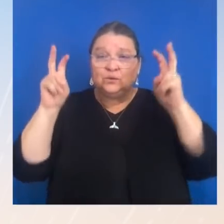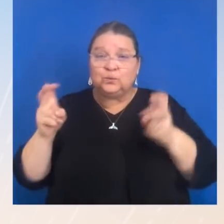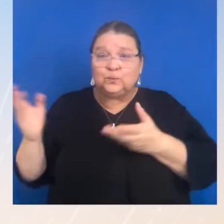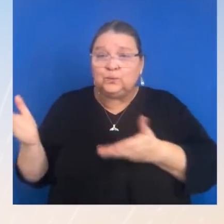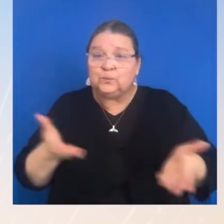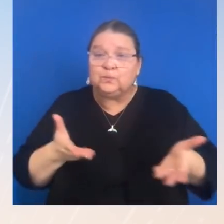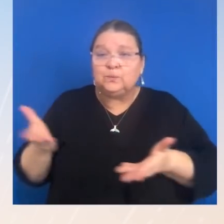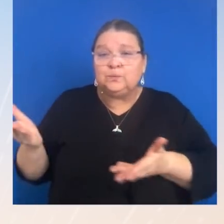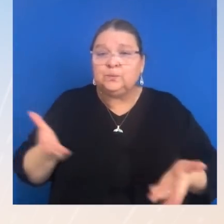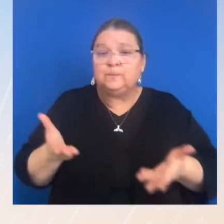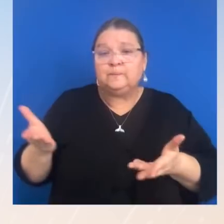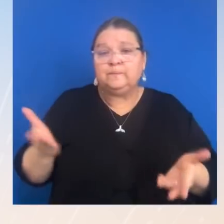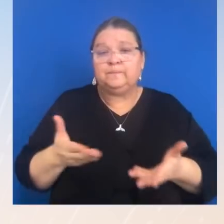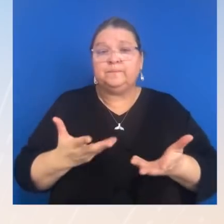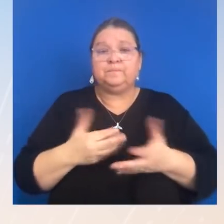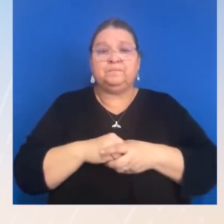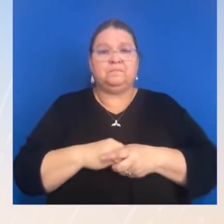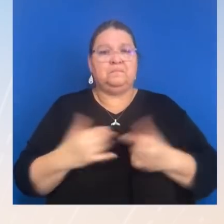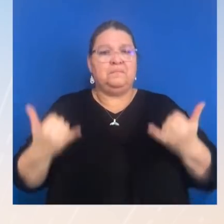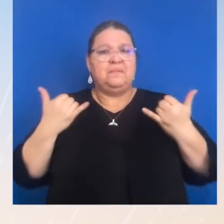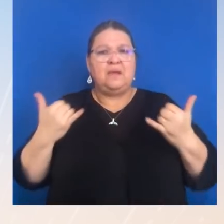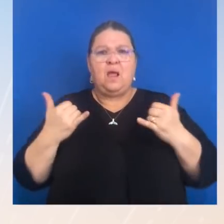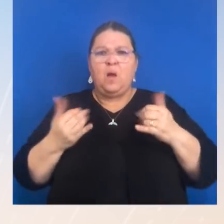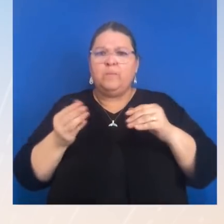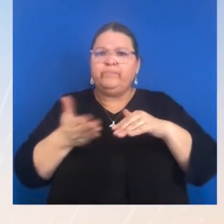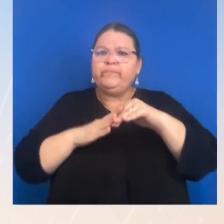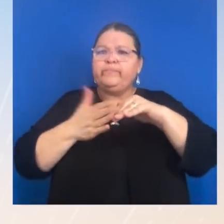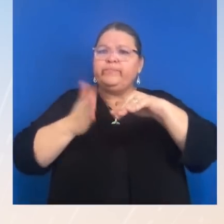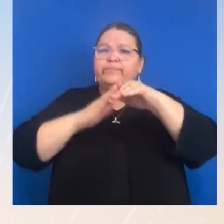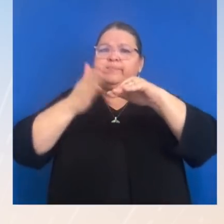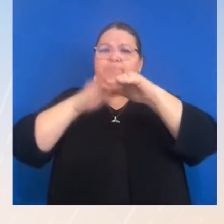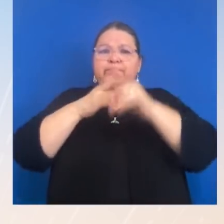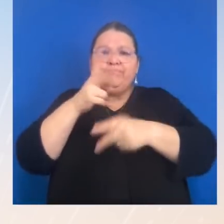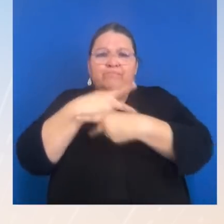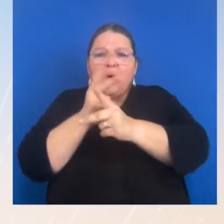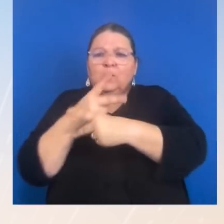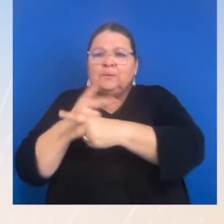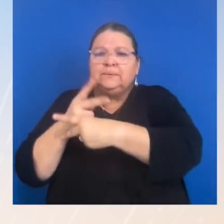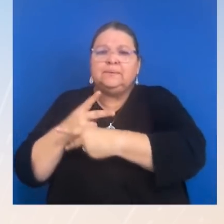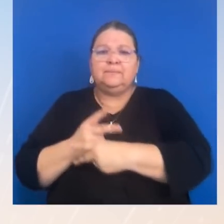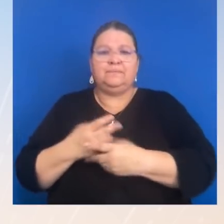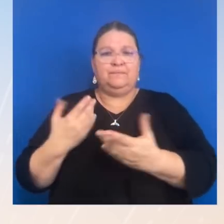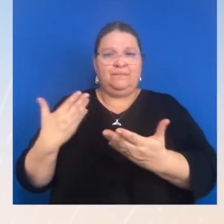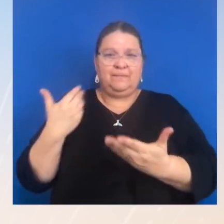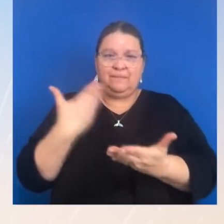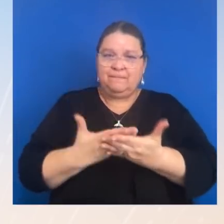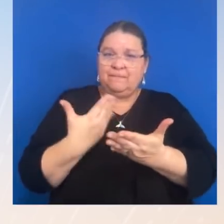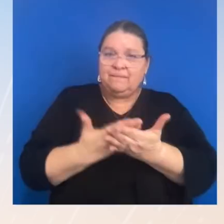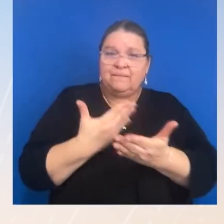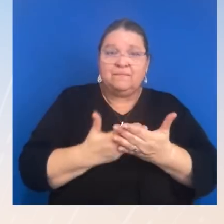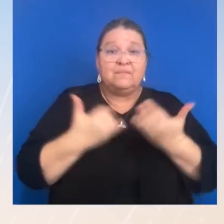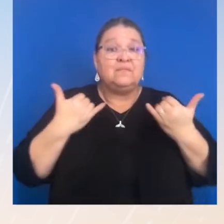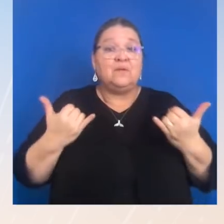If you look at shelves at stores right now, 89 percent of them are stocked. That is a direct result of the actions